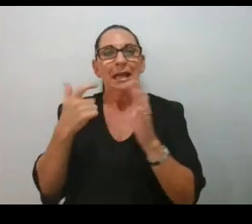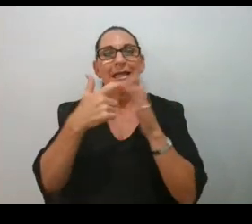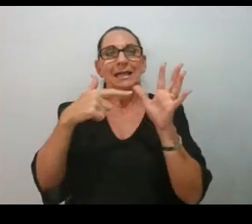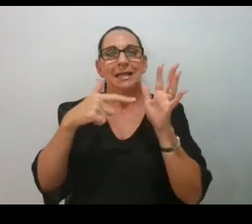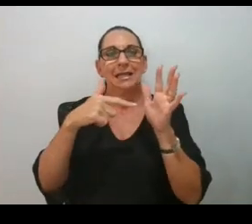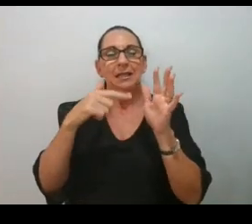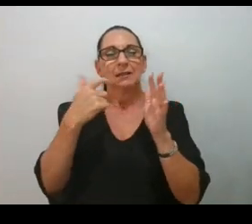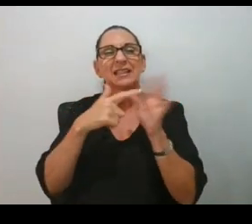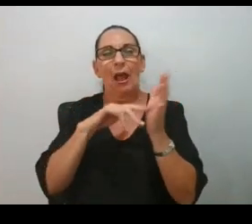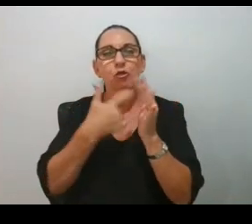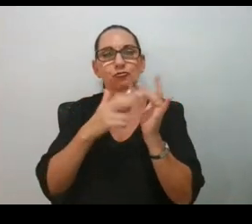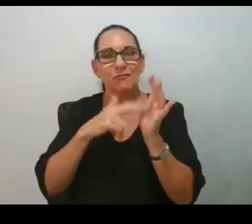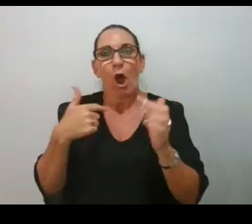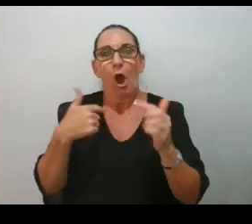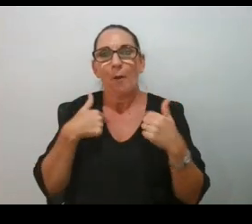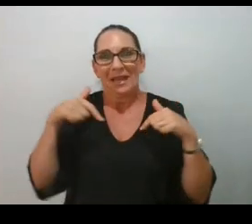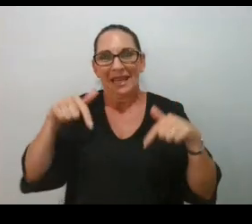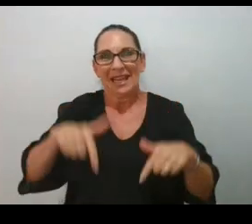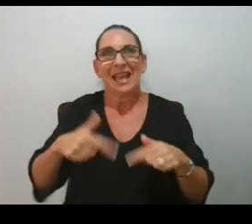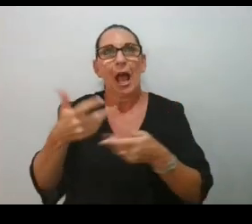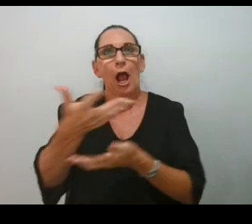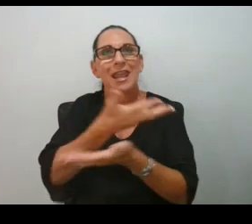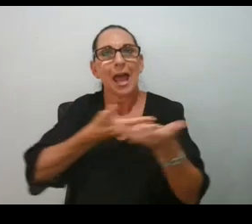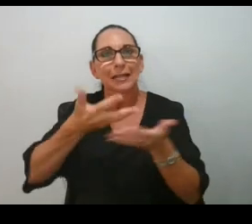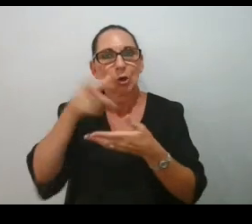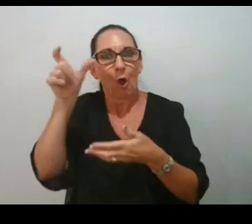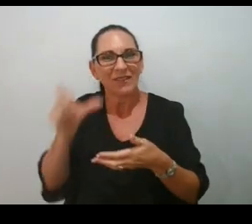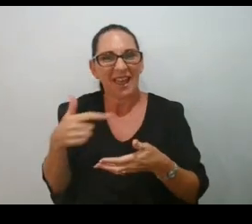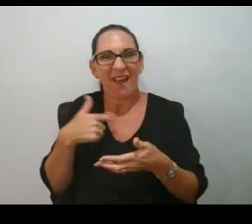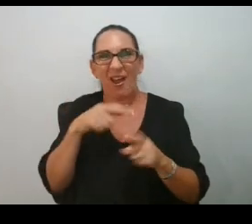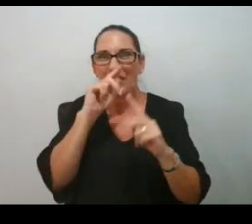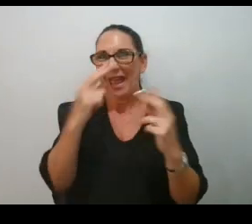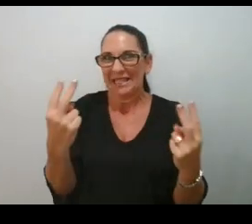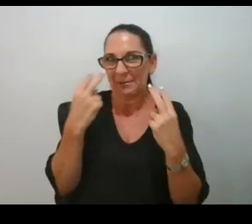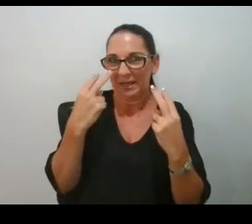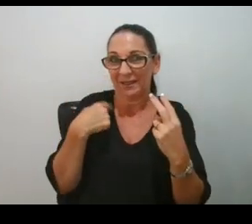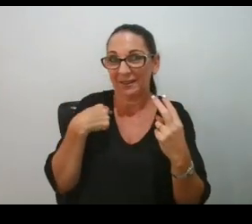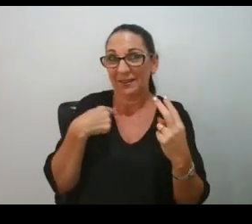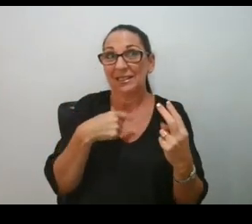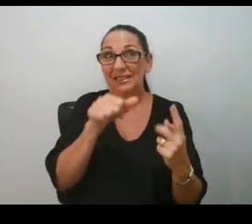I'm off screen at the moment um sitting next to me is Katrina Smith who's our Executive Director